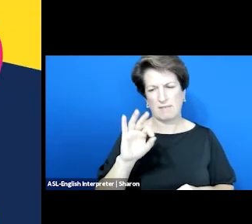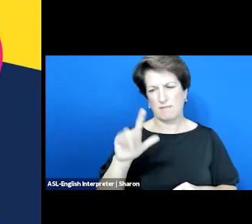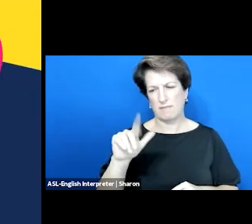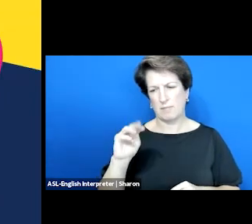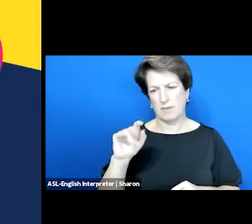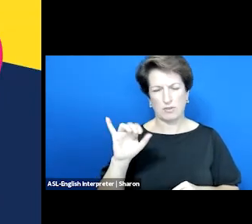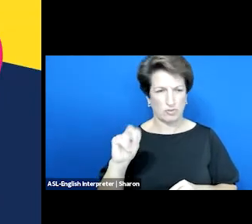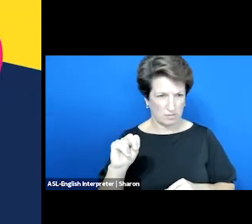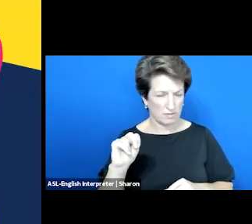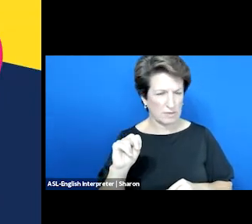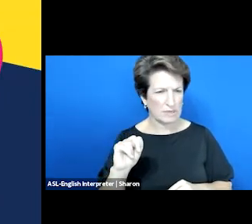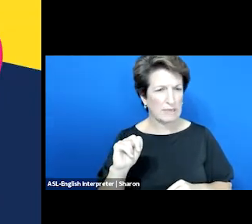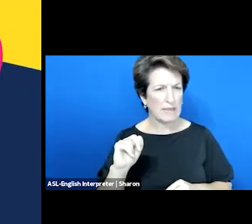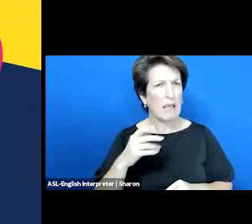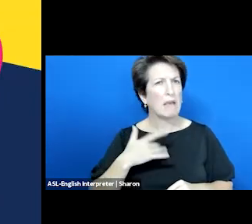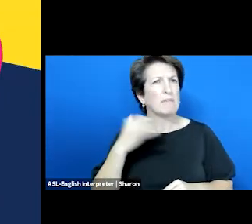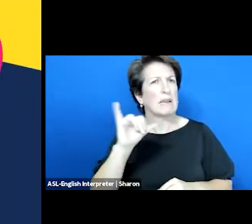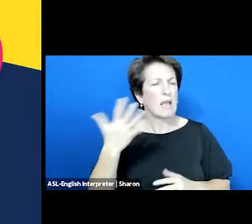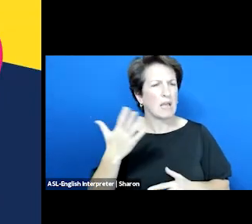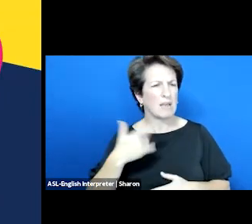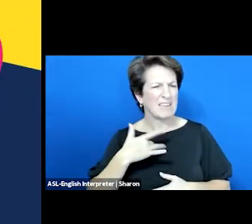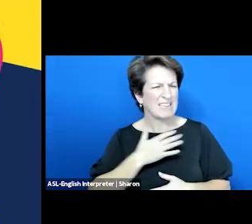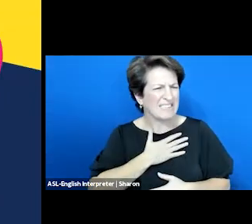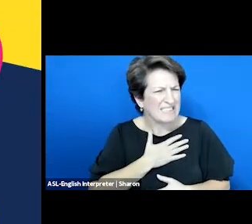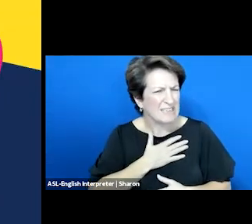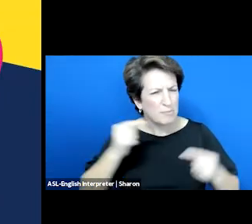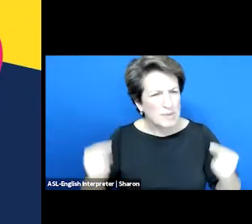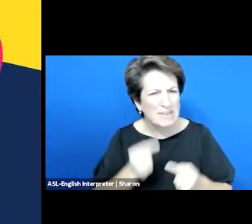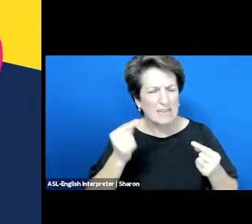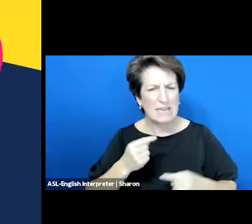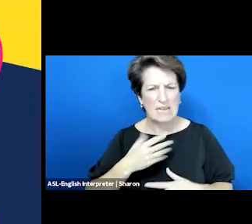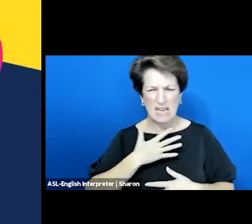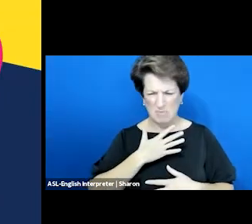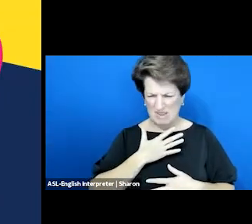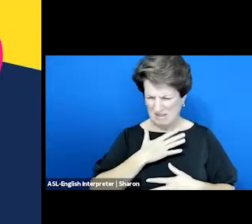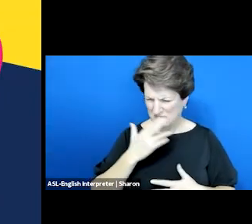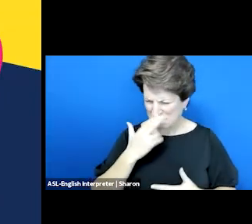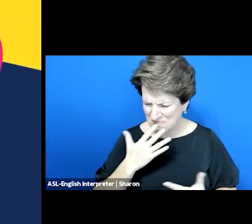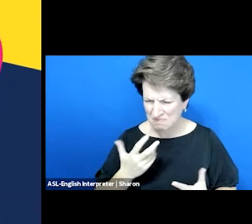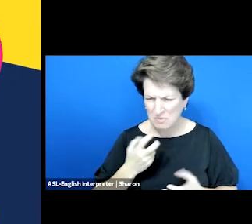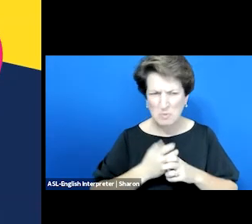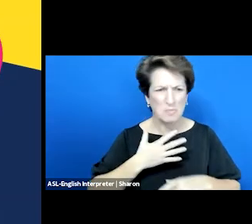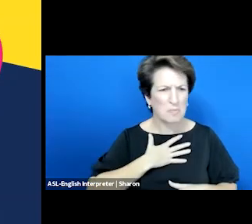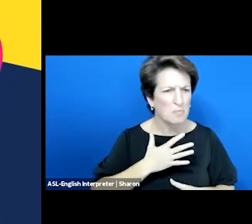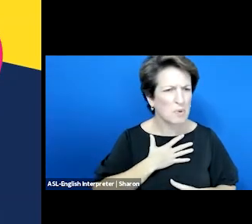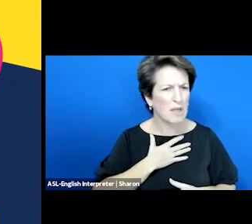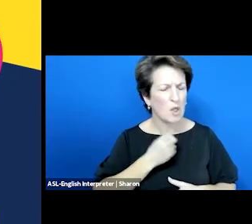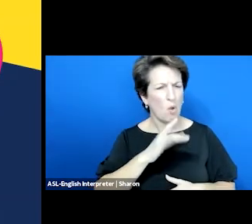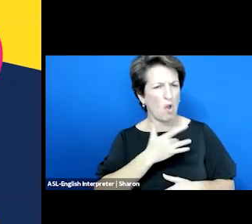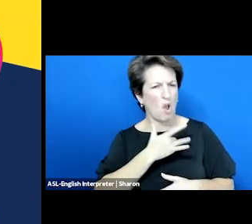vaccine and has